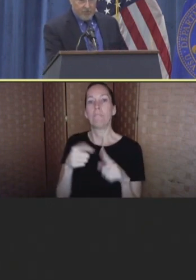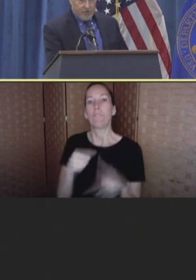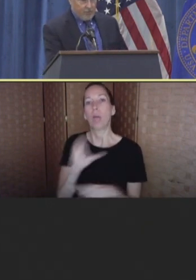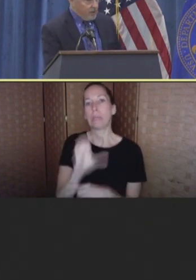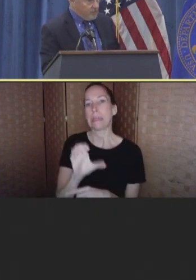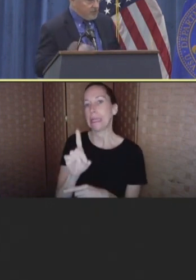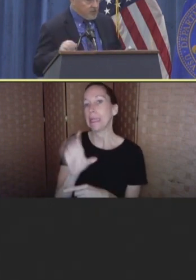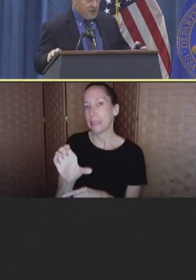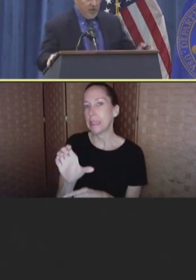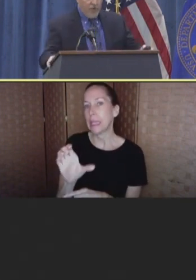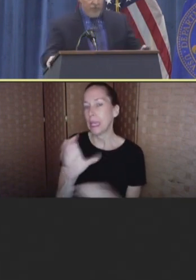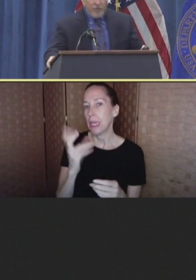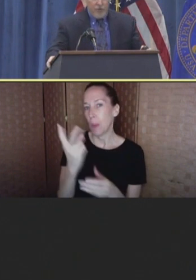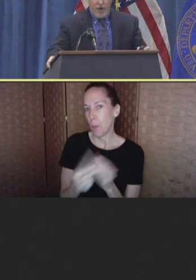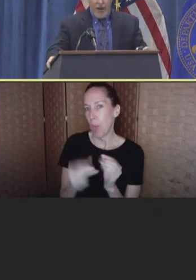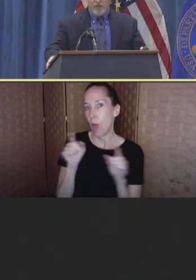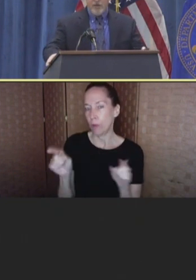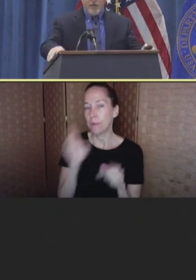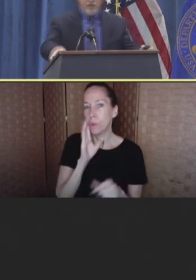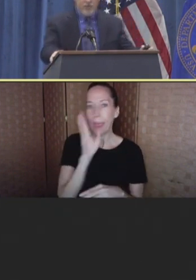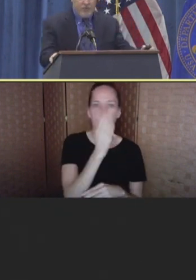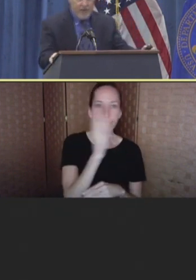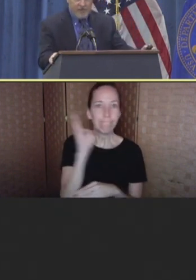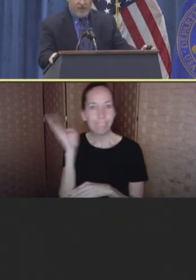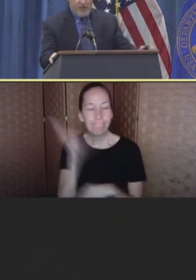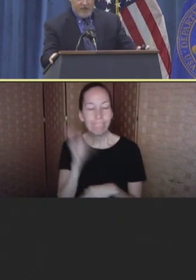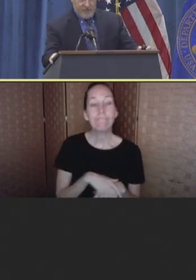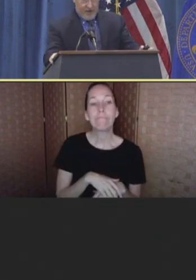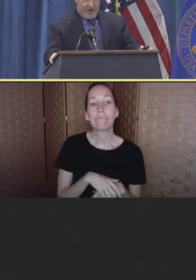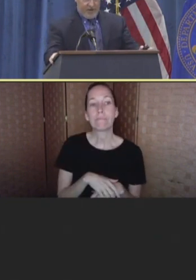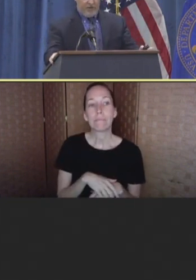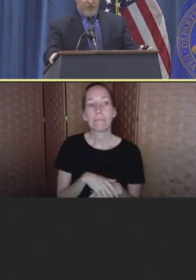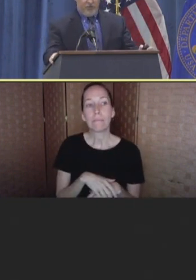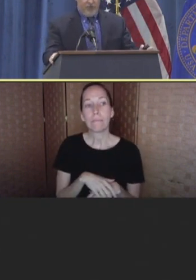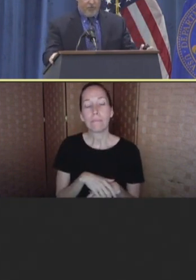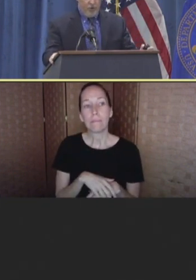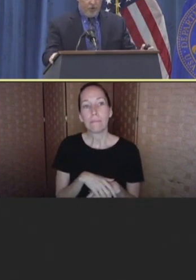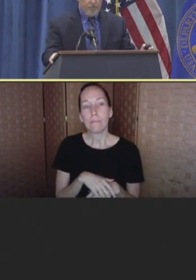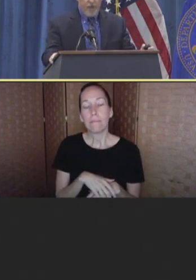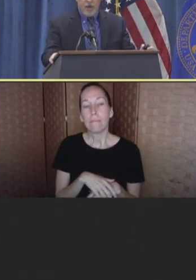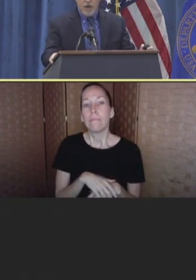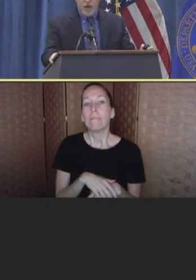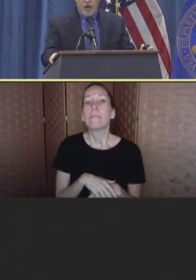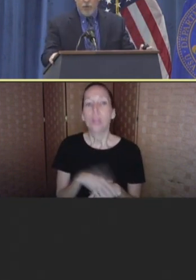So just to overview our activities for the Vaccine Safety Technical subgroup, we have